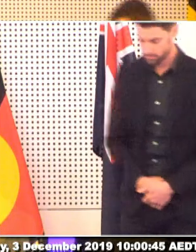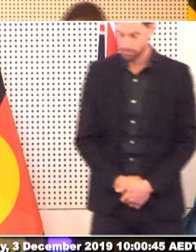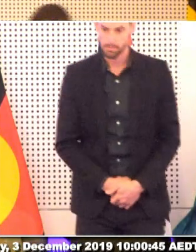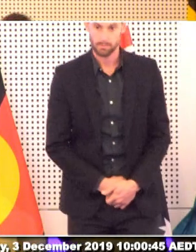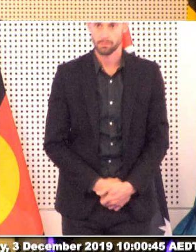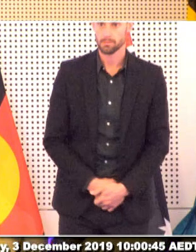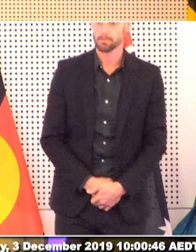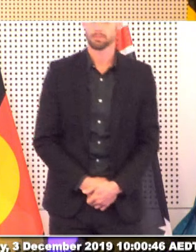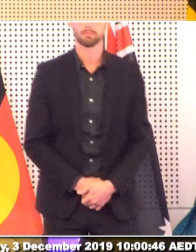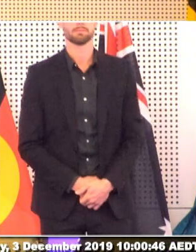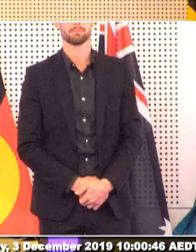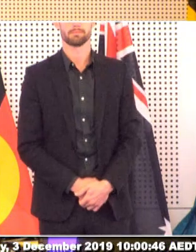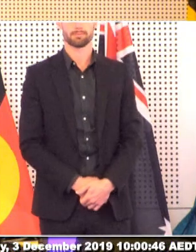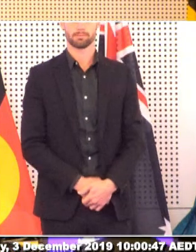The Royal Commission is now in session.